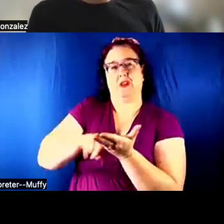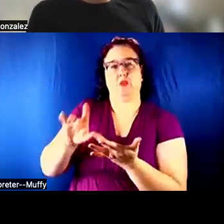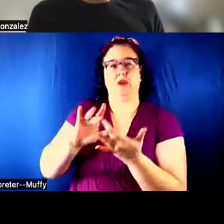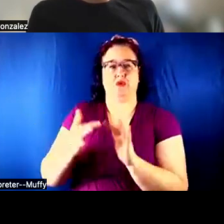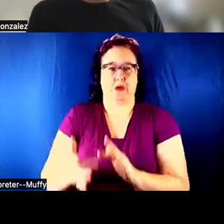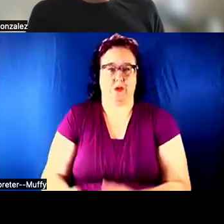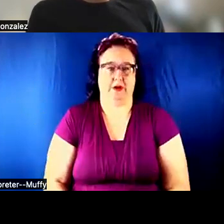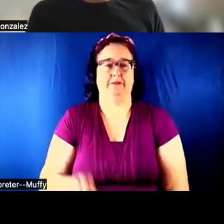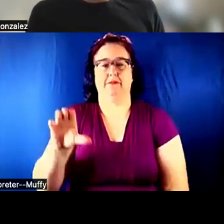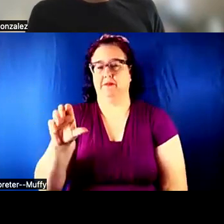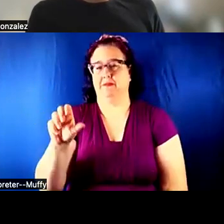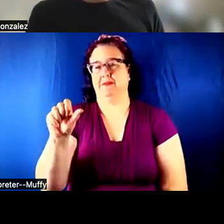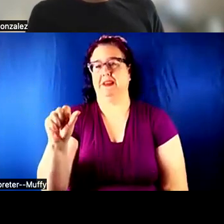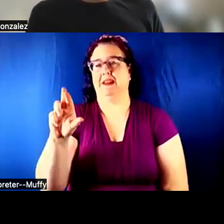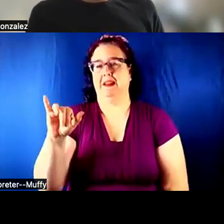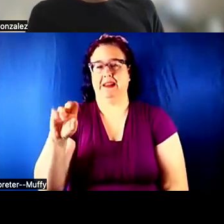XRACCESS.ORG IS THE NAME OF THE WEBSITE.